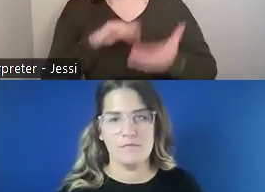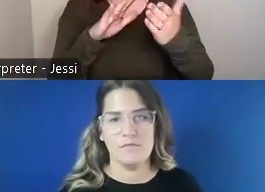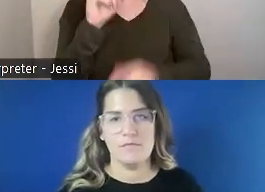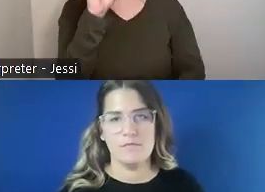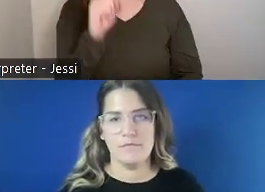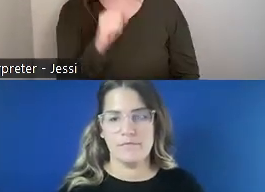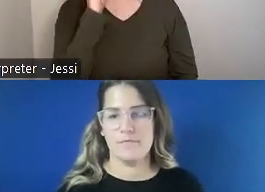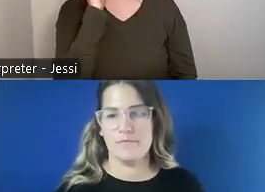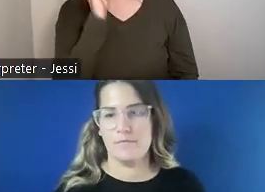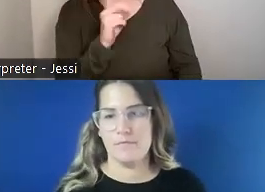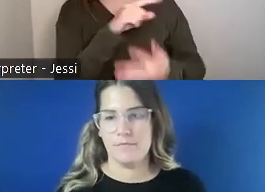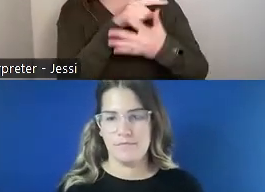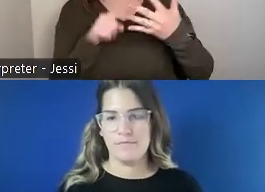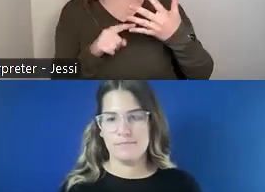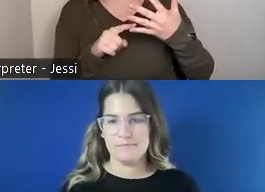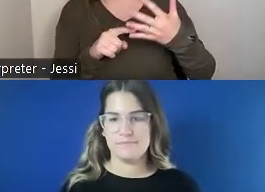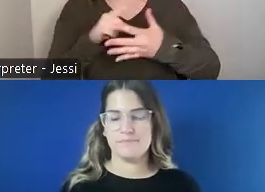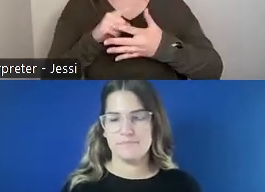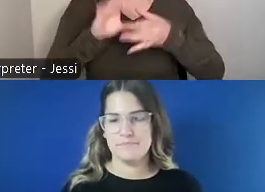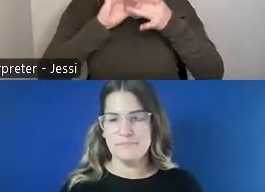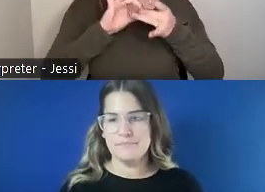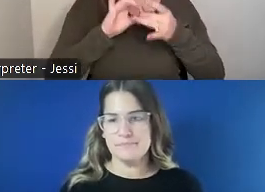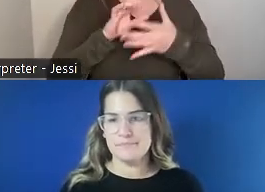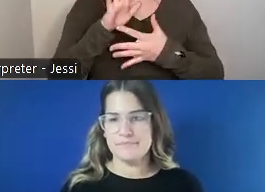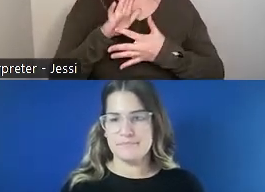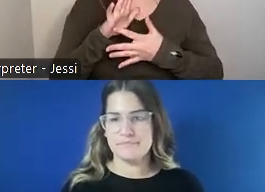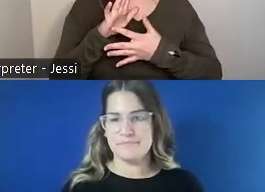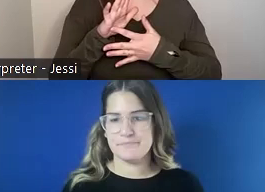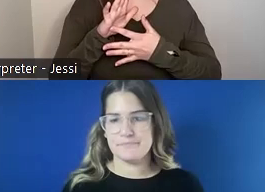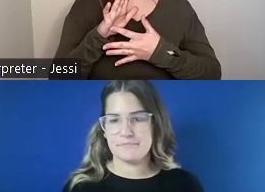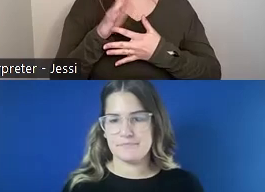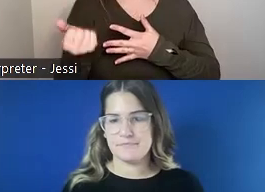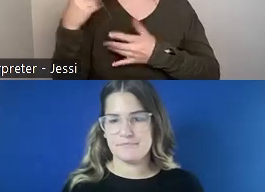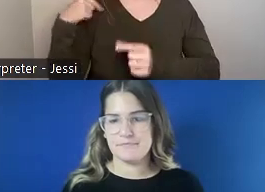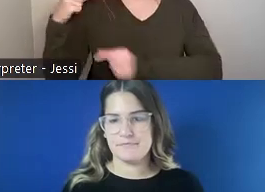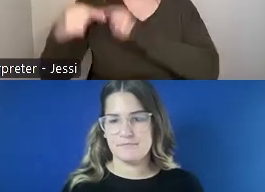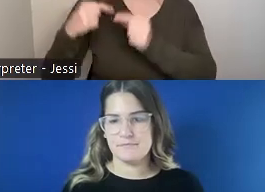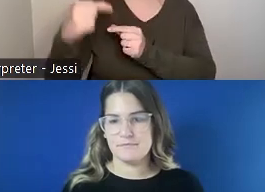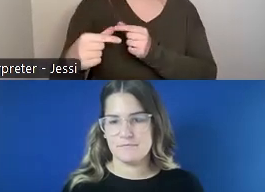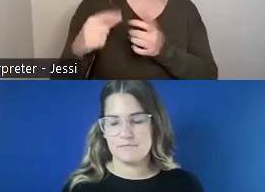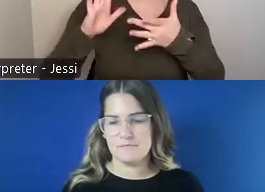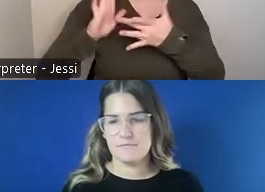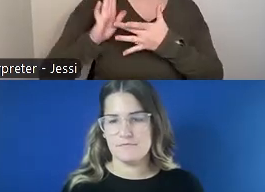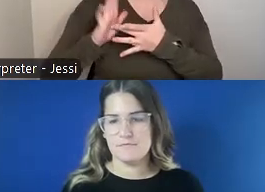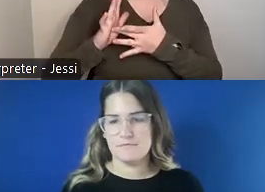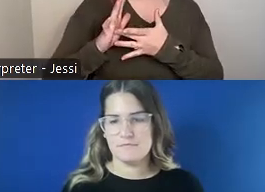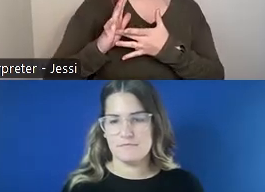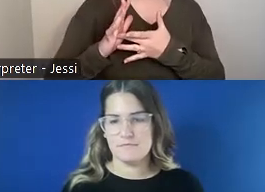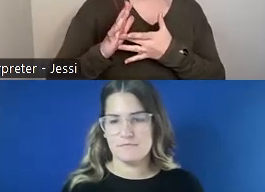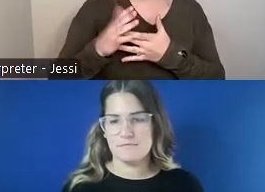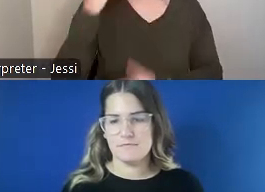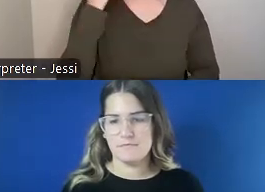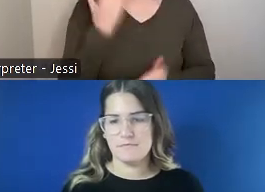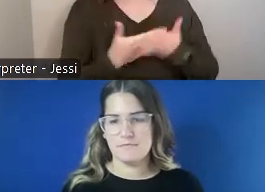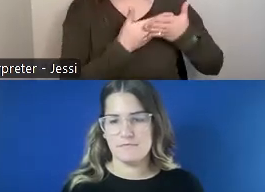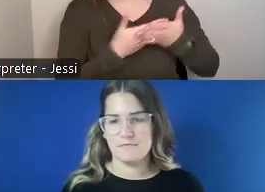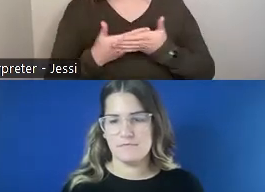lens are relational they are multigenerational so they're we know that babies do not um function